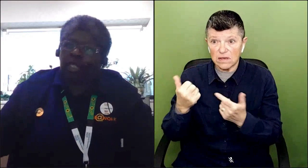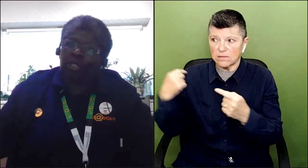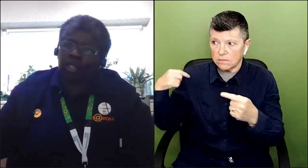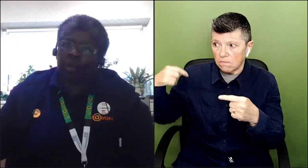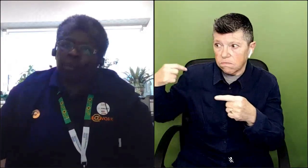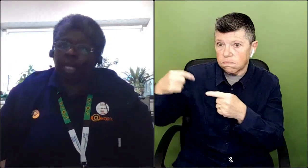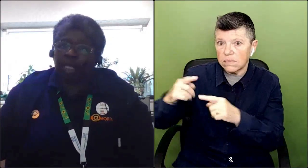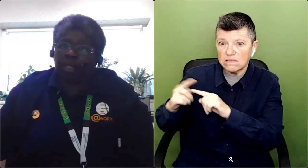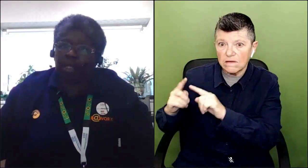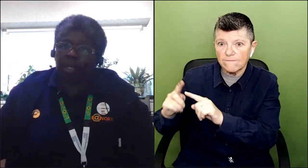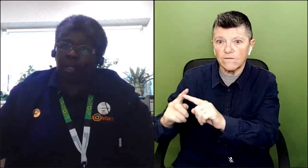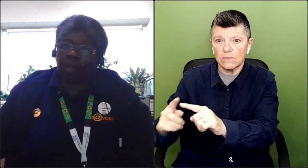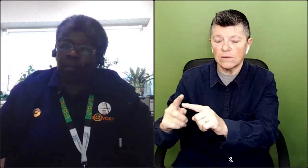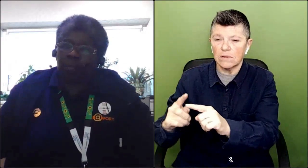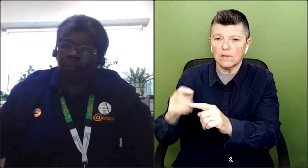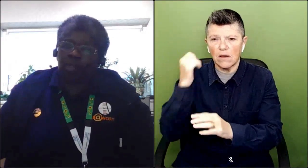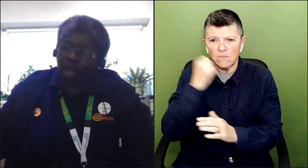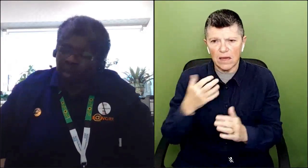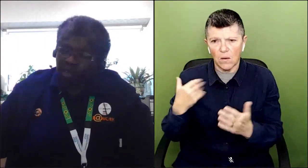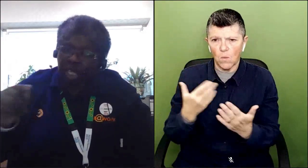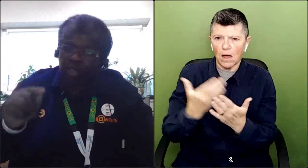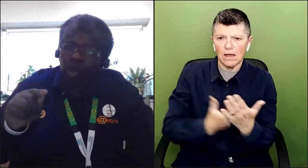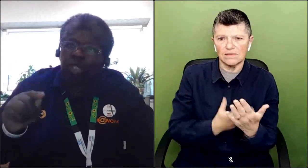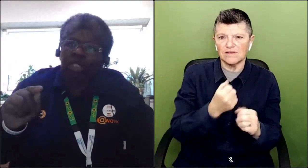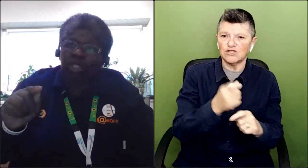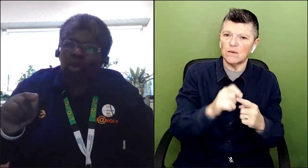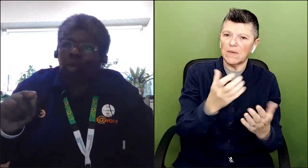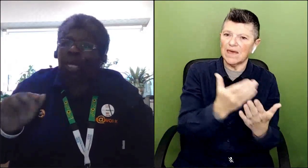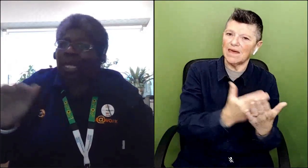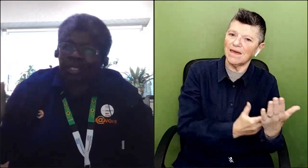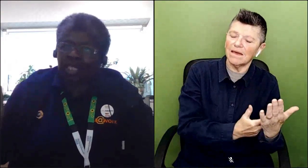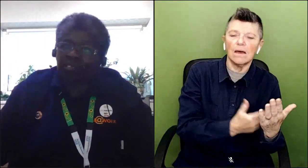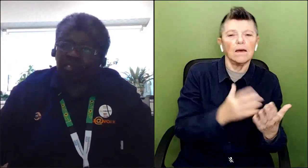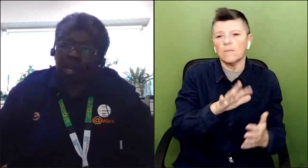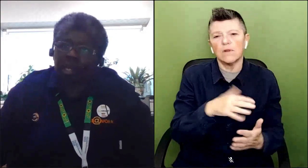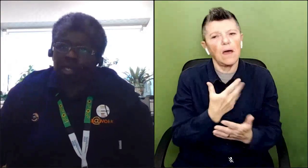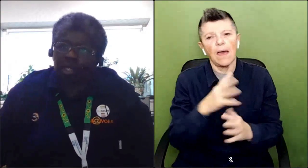white, but not everything is always so easily defined.